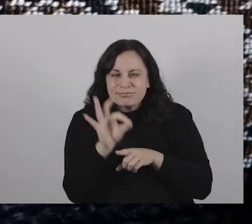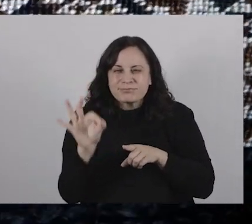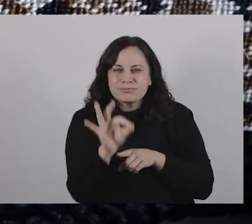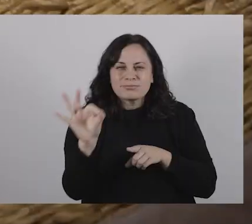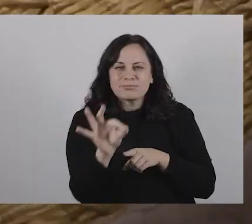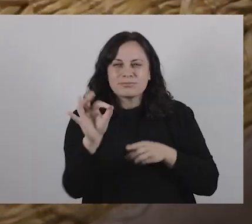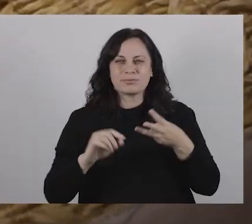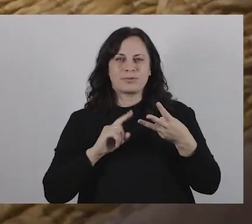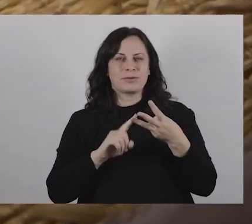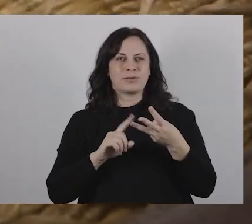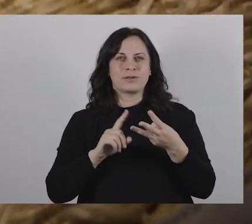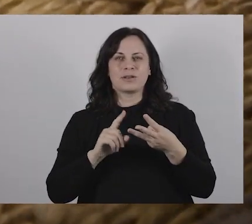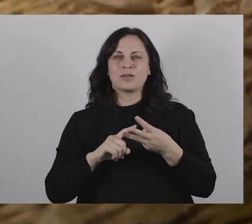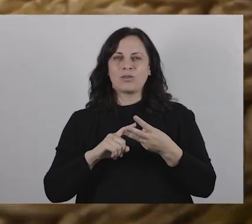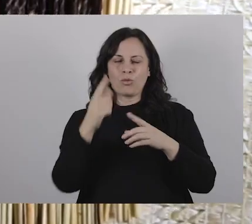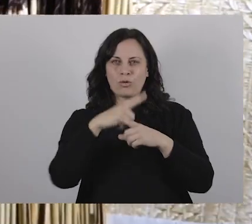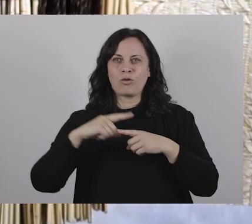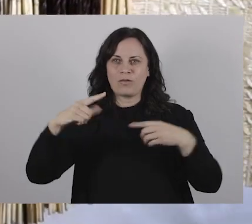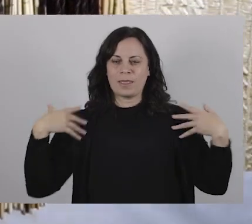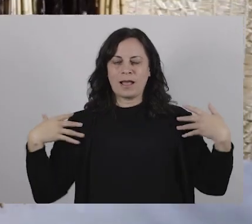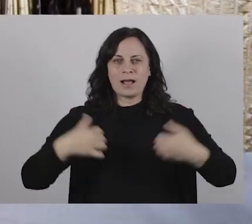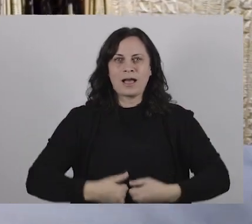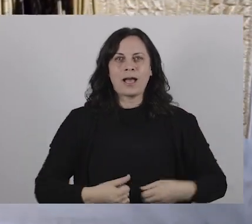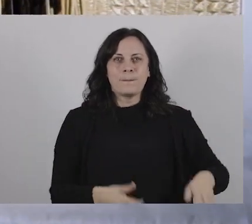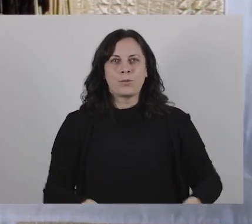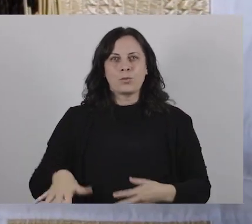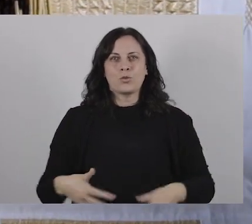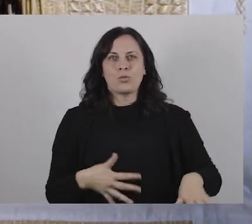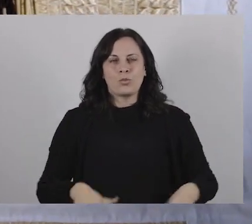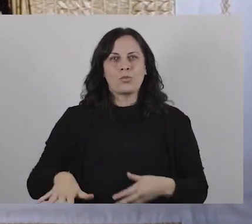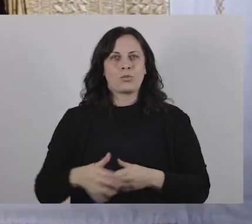and whatu kākuhu... piupiu.